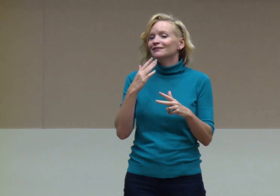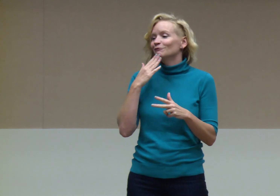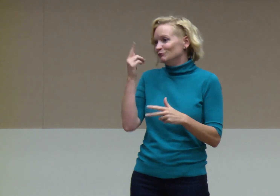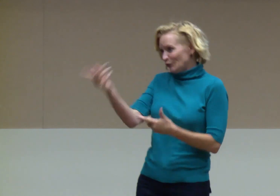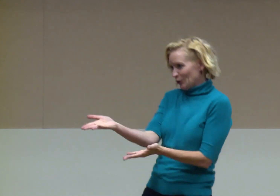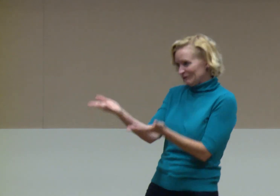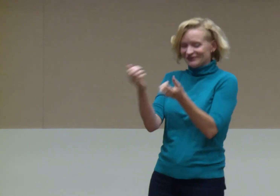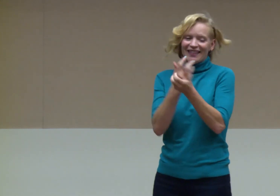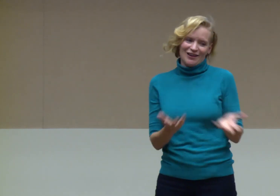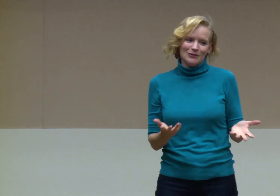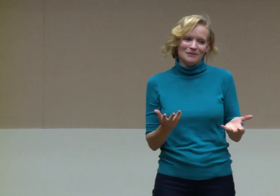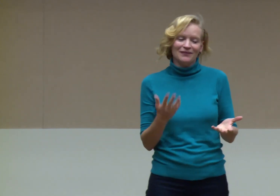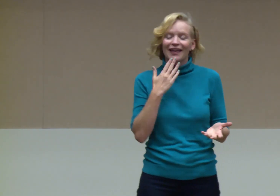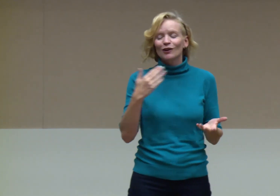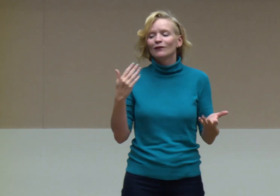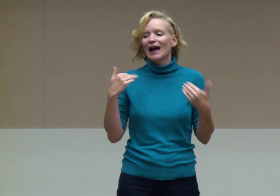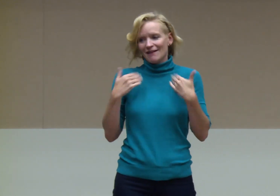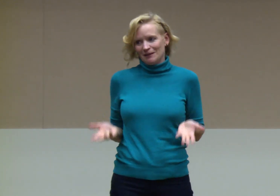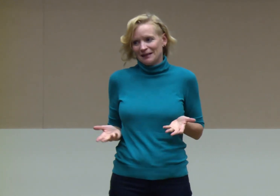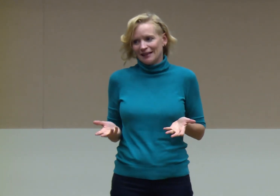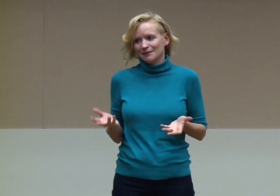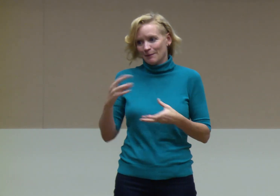Dr. Hauser for being involved, and everyone.